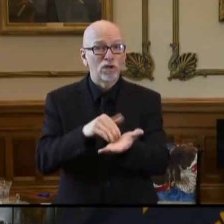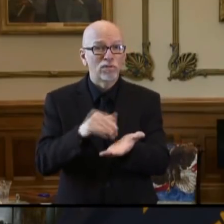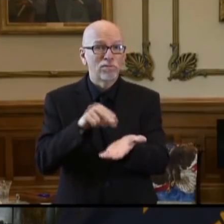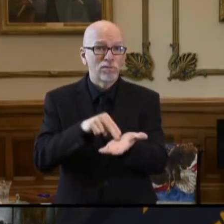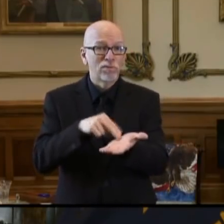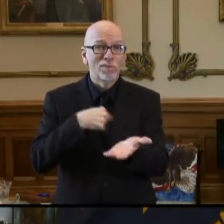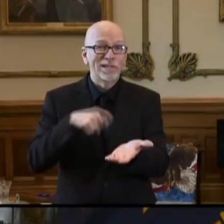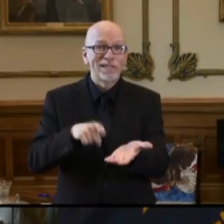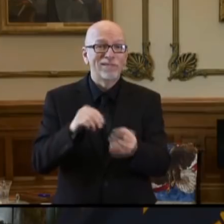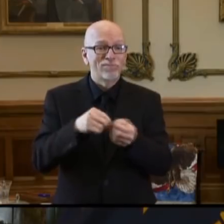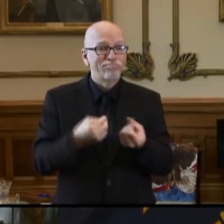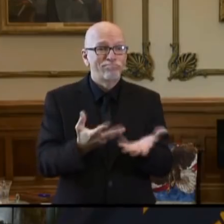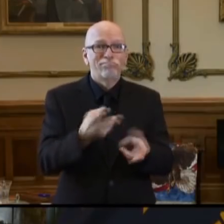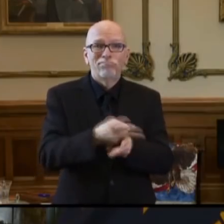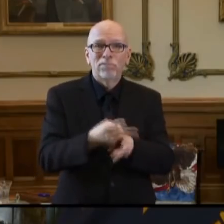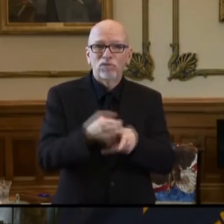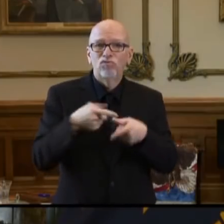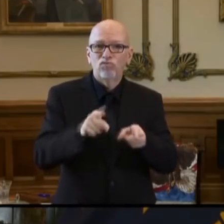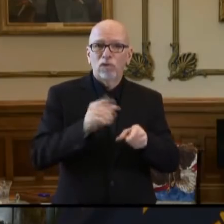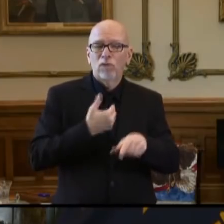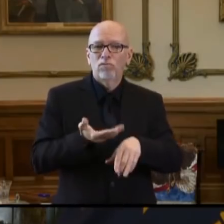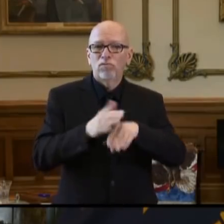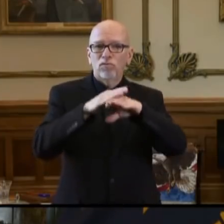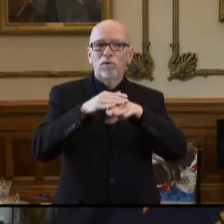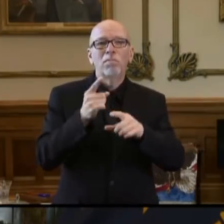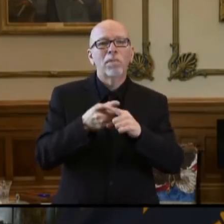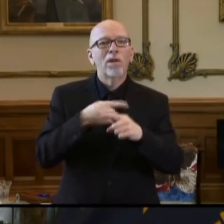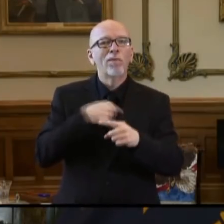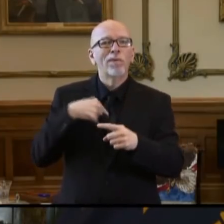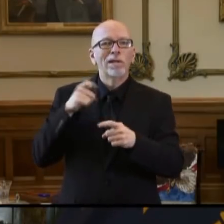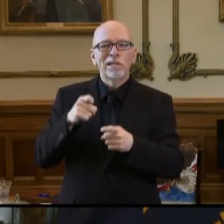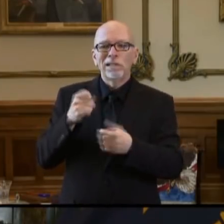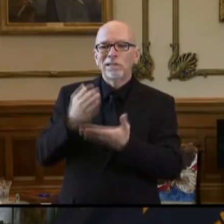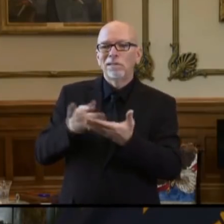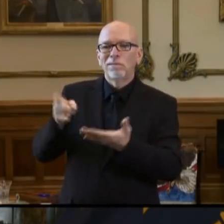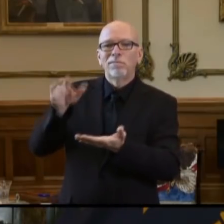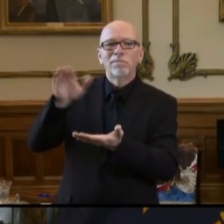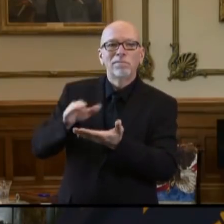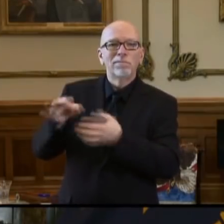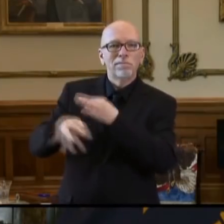HOUR TIMEFRAME. WE WILL ALSO NEED MORE CLINICIANS. WE NEED